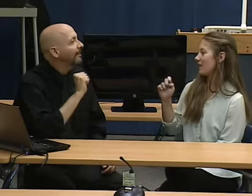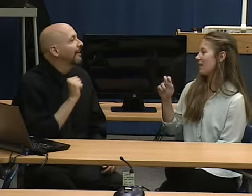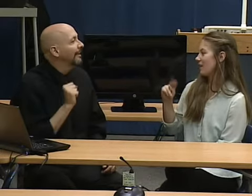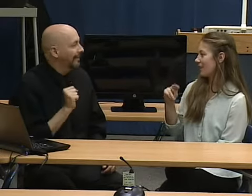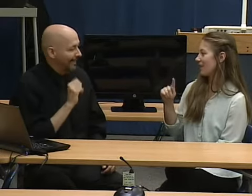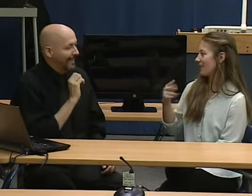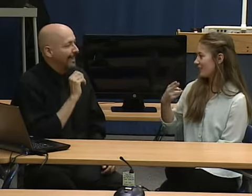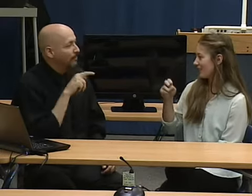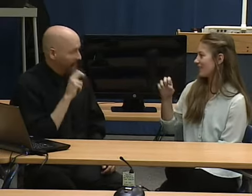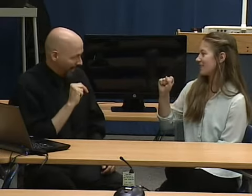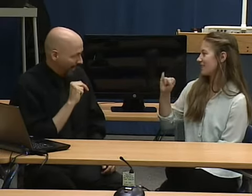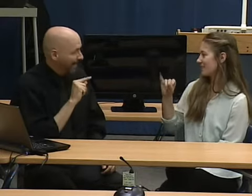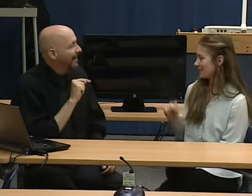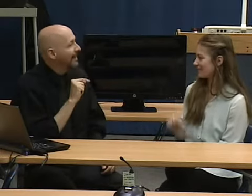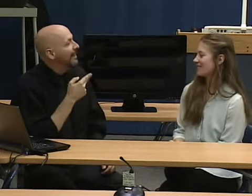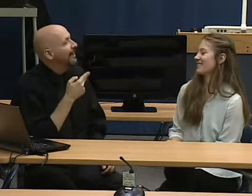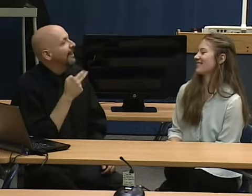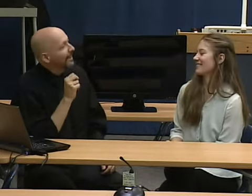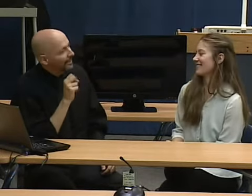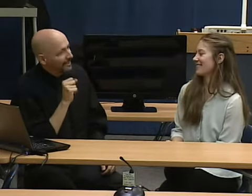E-P-E-N-T-H-E-S-I-S.